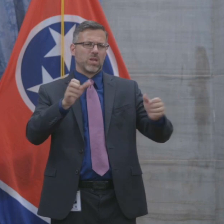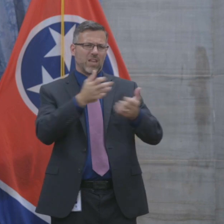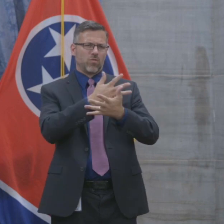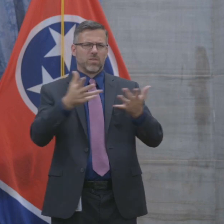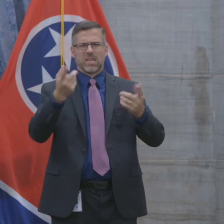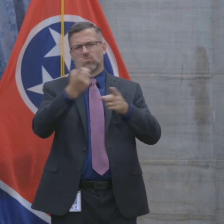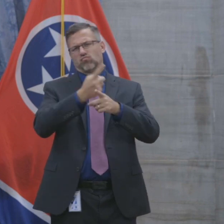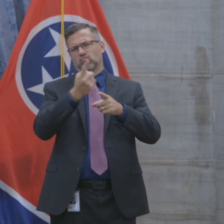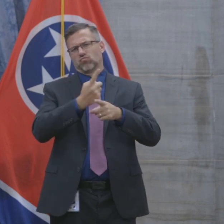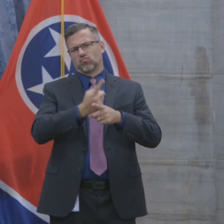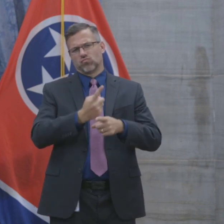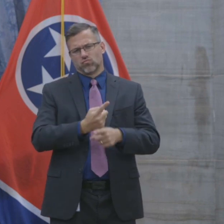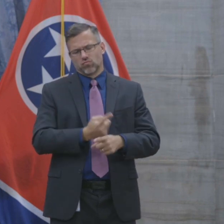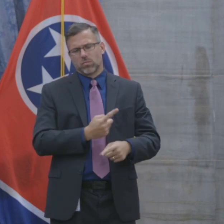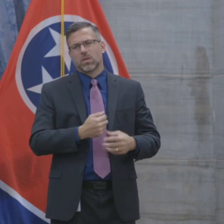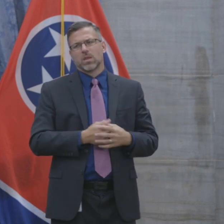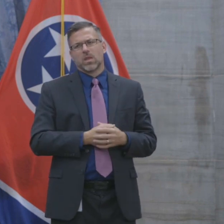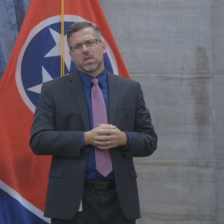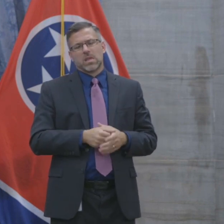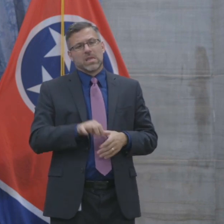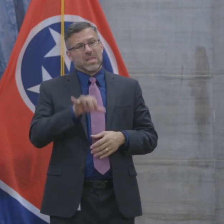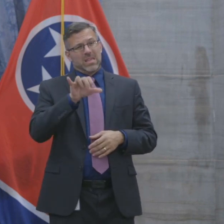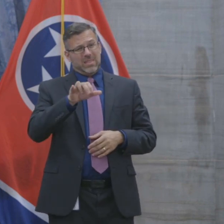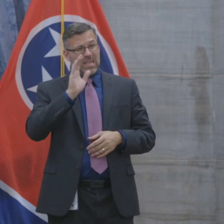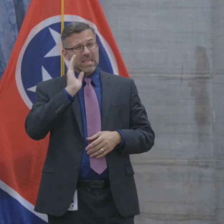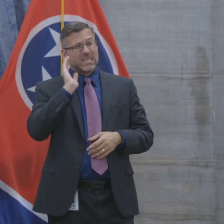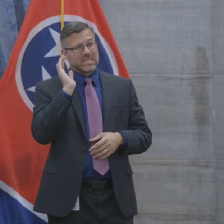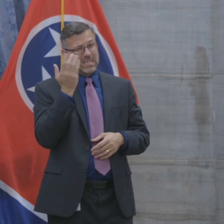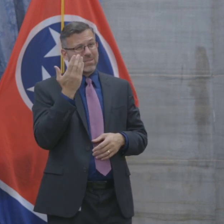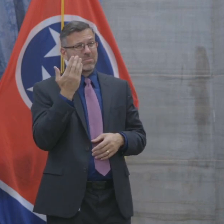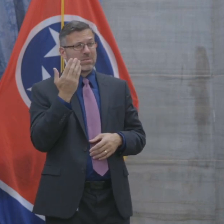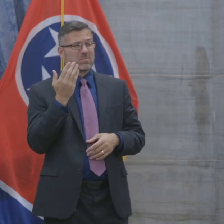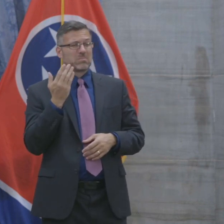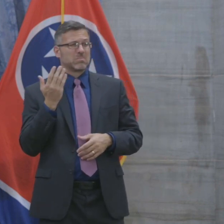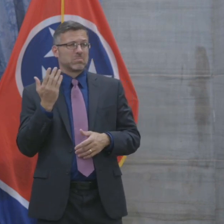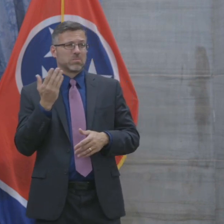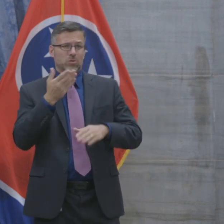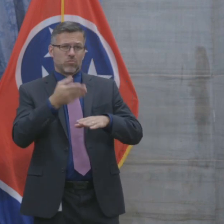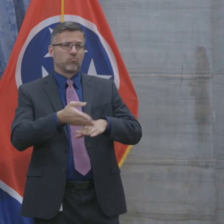Hey, Governor. GOV. LEE: Hey, sir. Back to the lawsuit and more from a public health